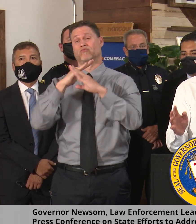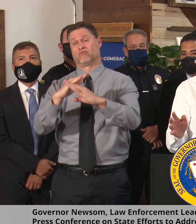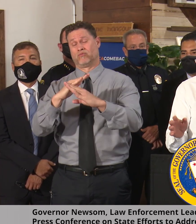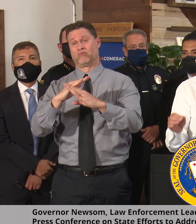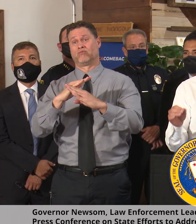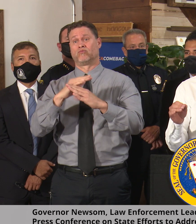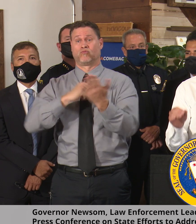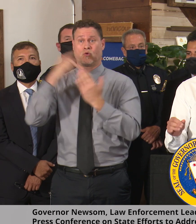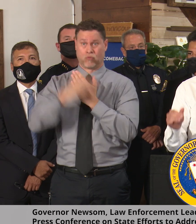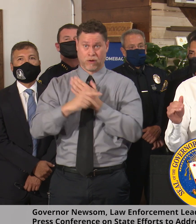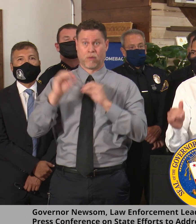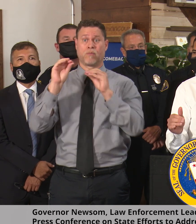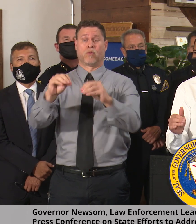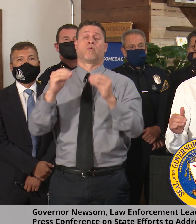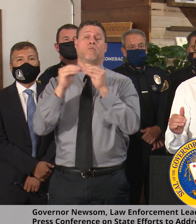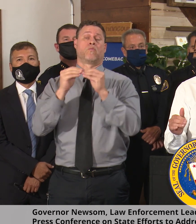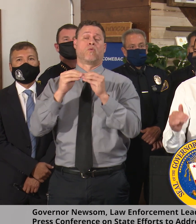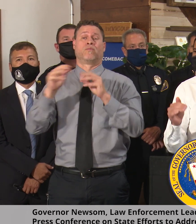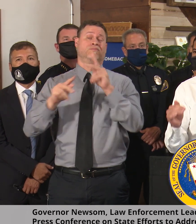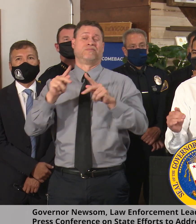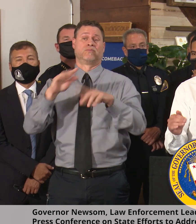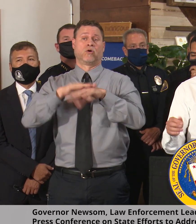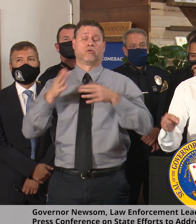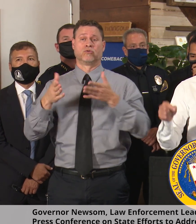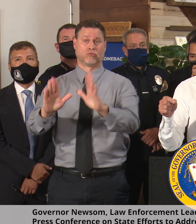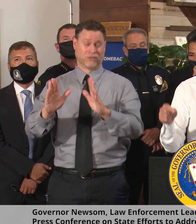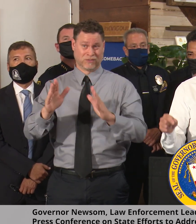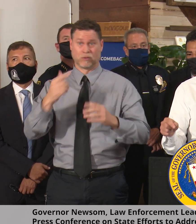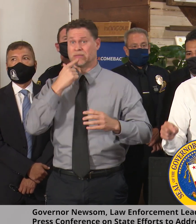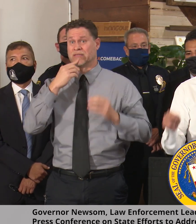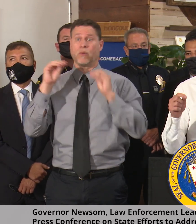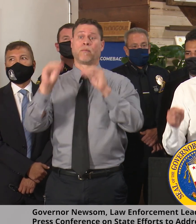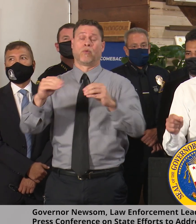peacemakers on the streets. Now folks say what are you doing? We are putting bodies,